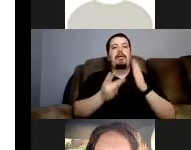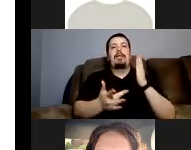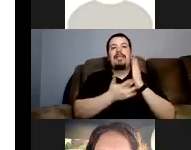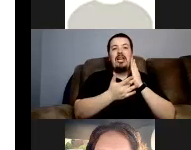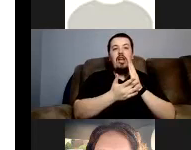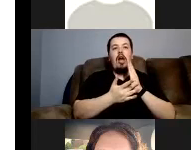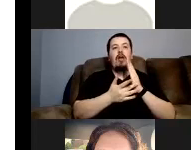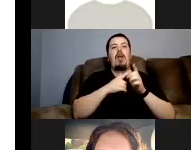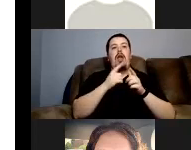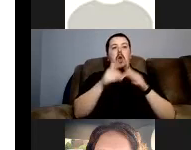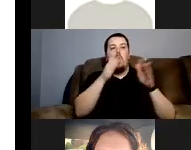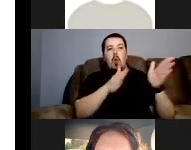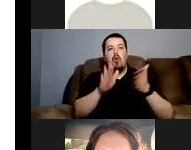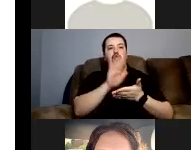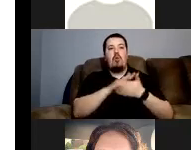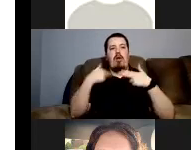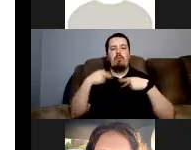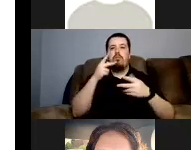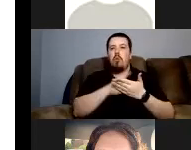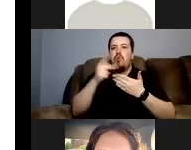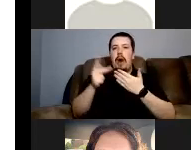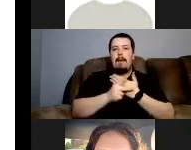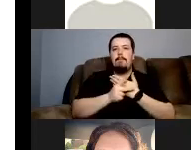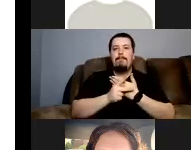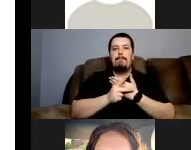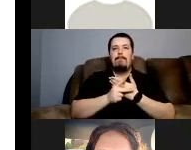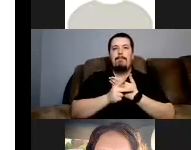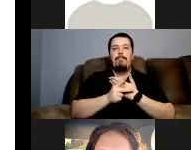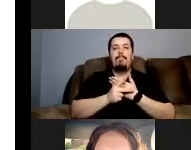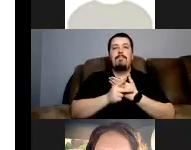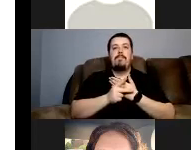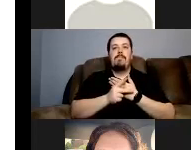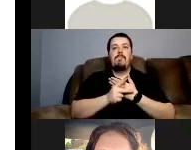coordinated school health programs uh and and if you can picture a pyramid this is how they're